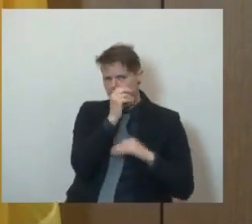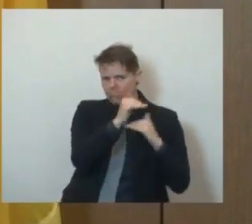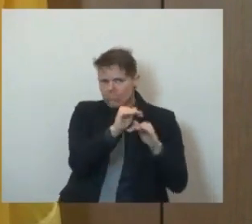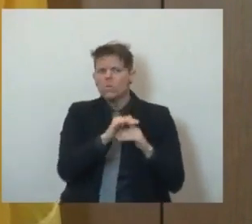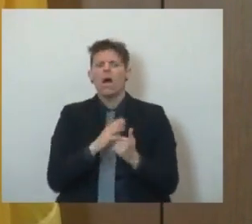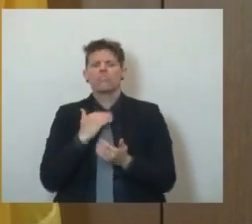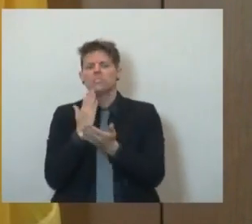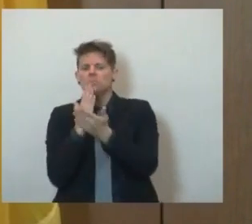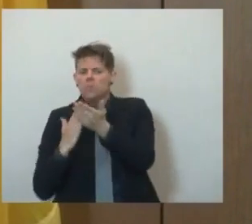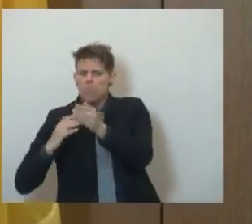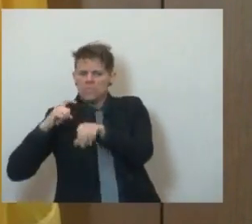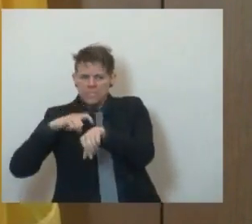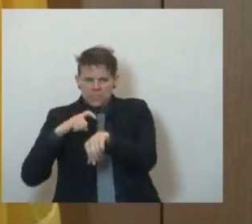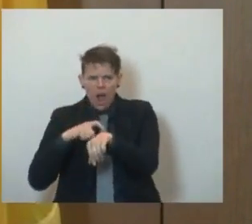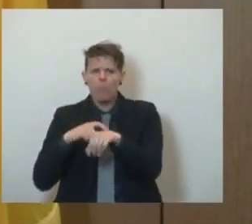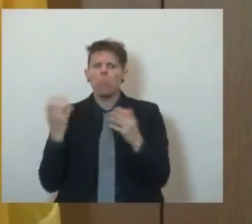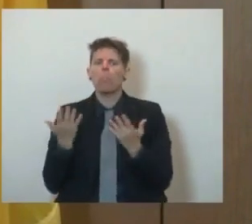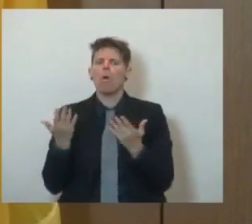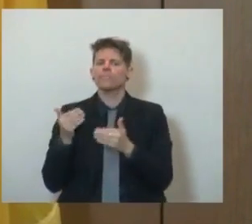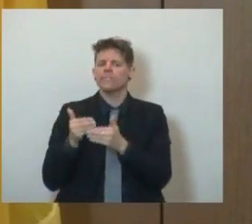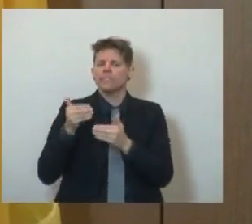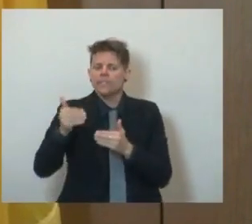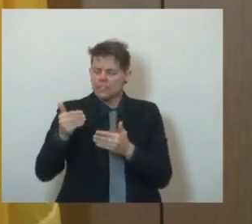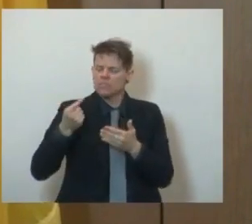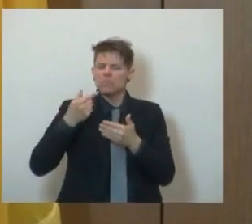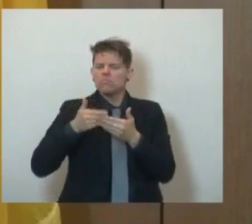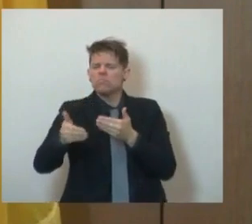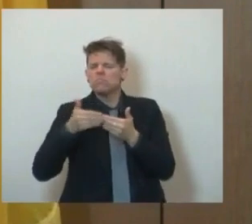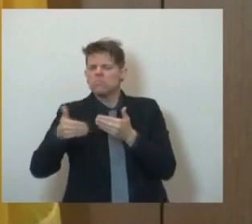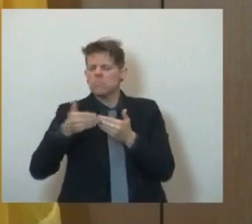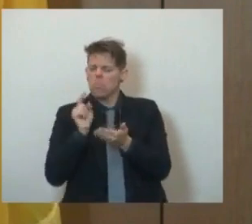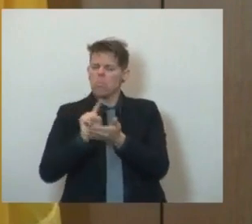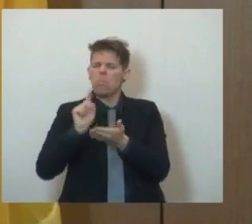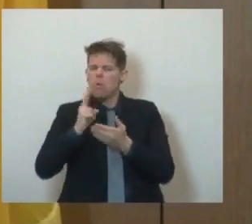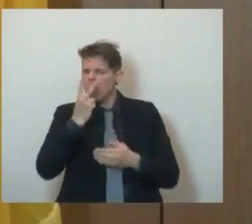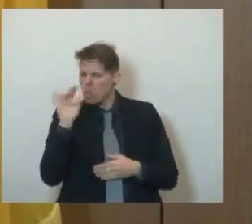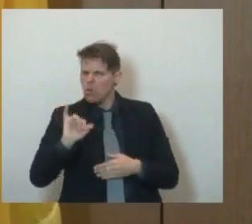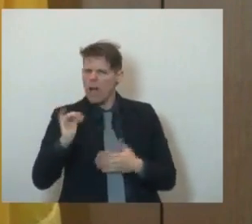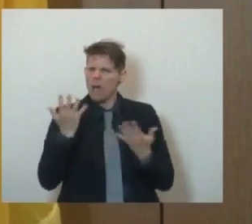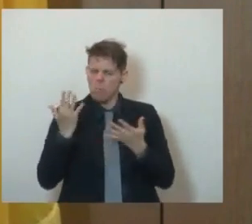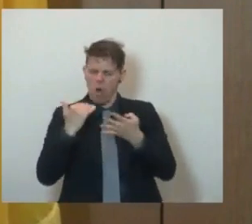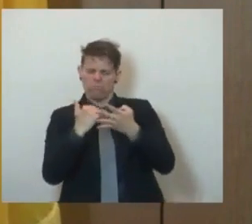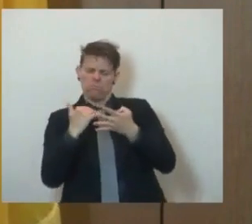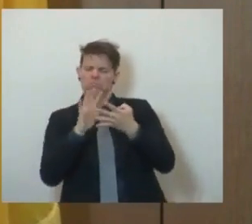AND THEN WE ALSO WANT TO MAKE SURE THAT WE SPEND A LITTLE BIT OF TIME TALKING ABOUT WHAT THE NEXT, YOU KNOW COUPLE OF WEEKS.